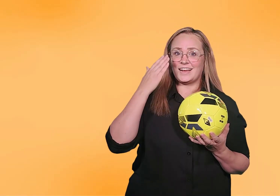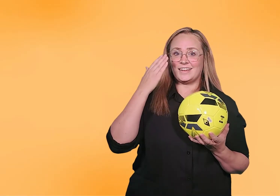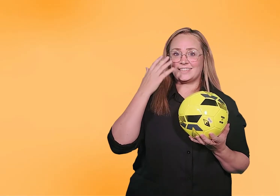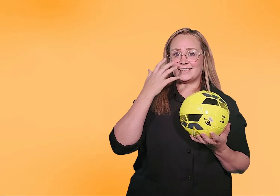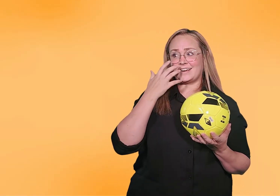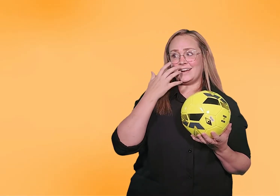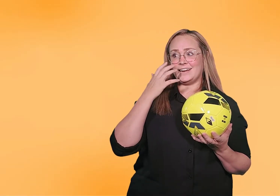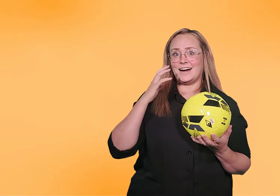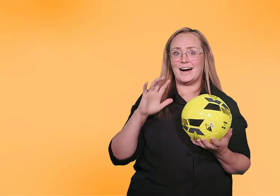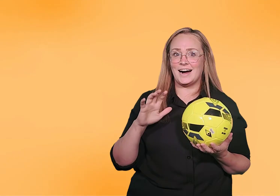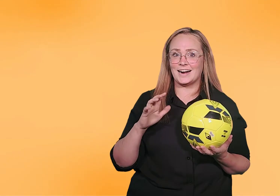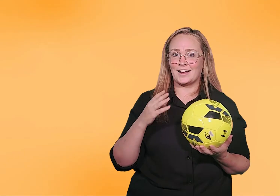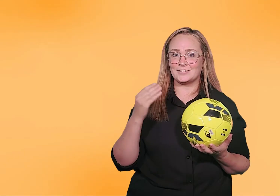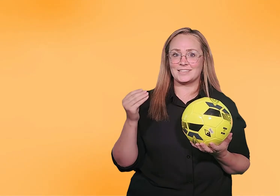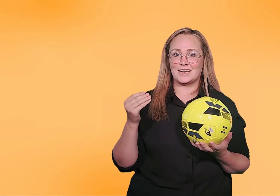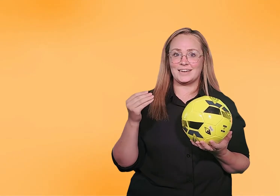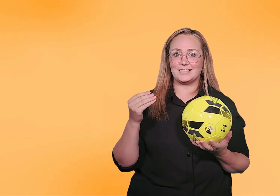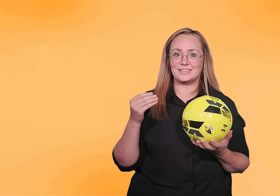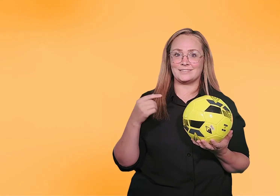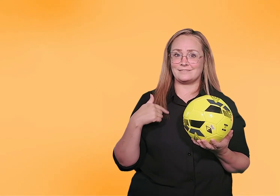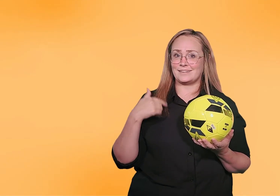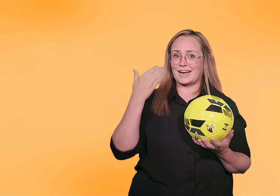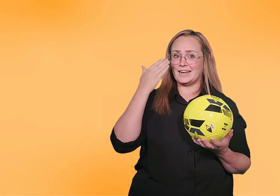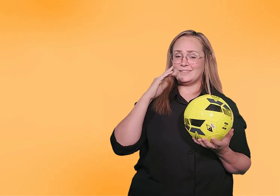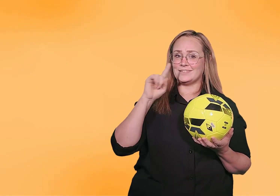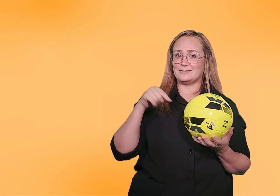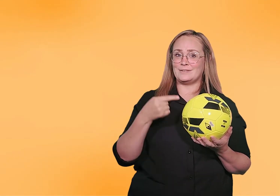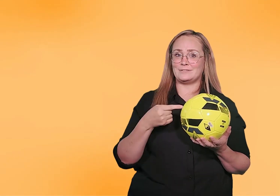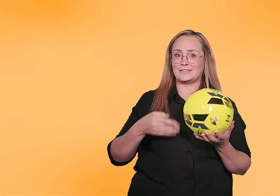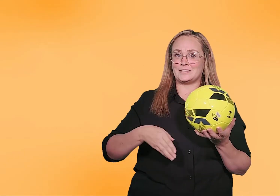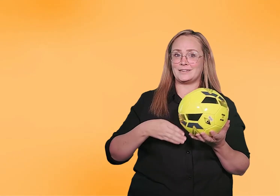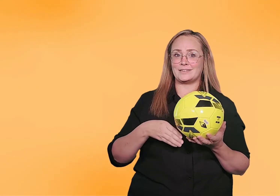It's kind of hot outside. So I don't know about soccer.